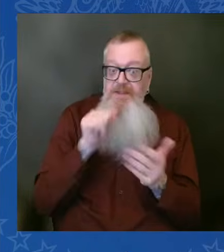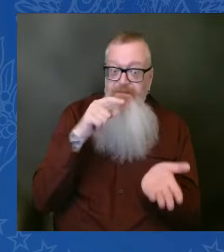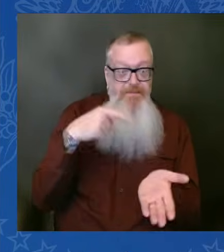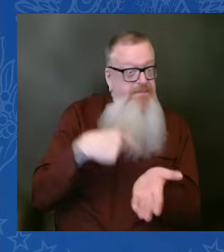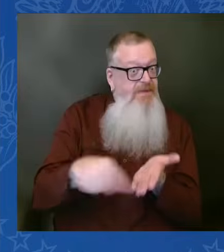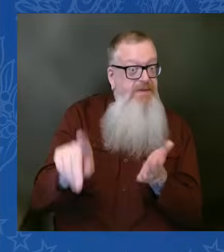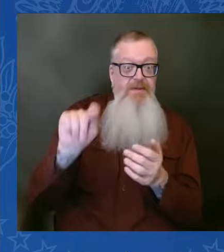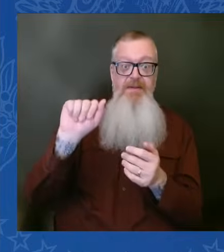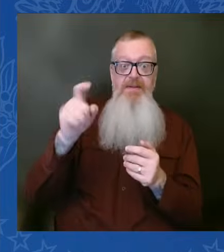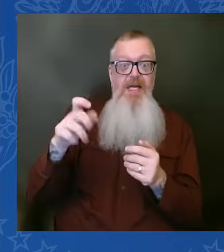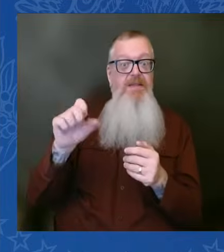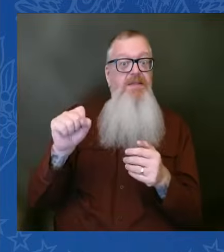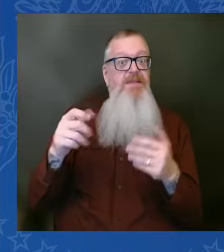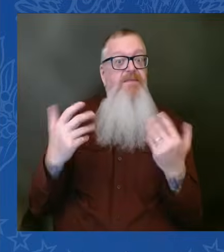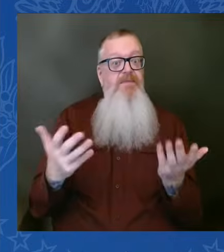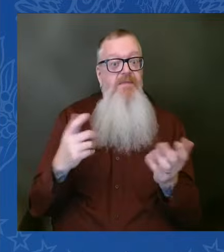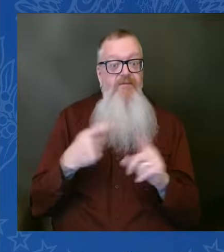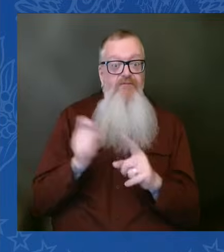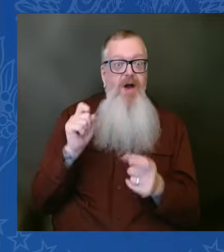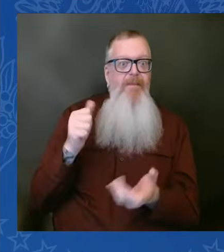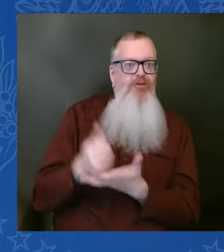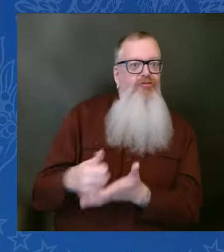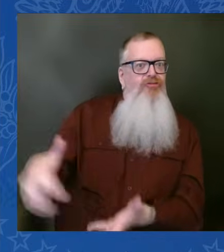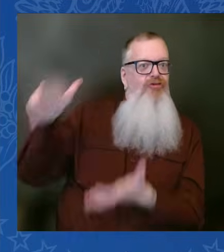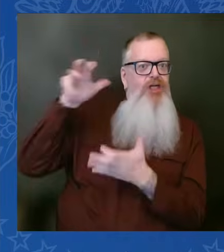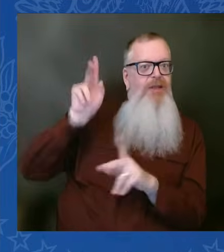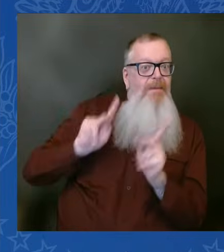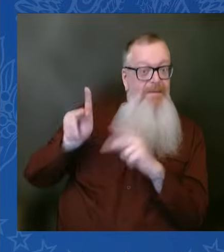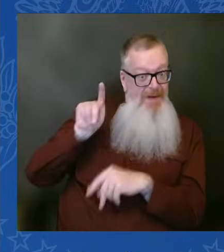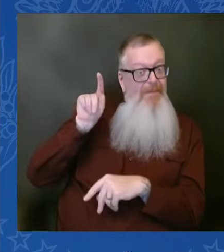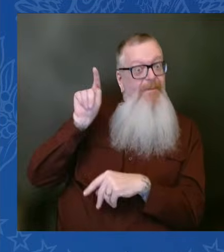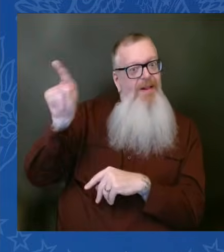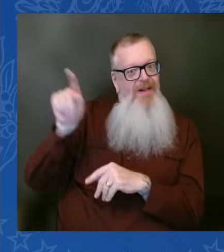Look, folks, our economic playbook also includes increasing fair competition.